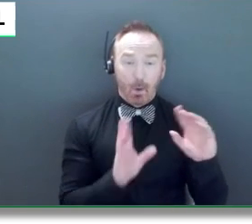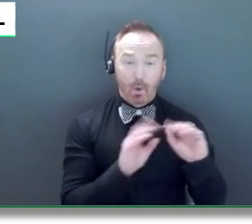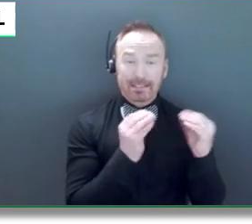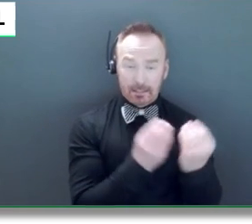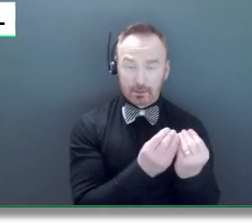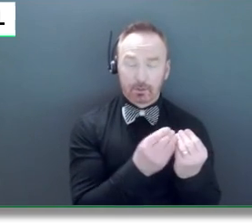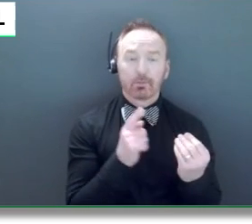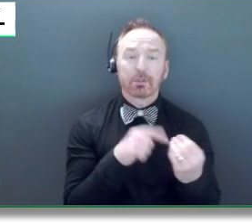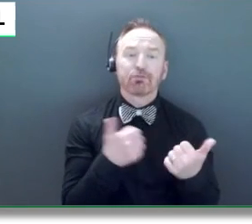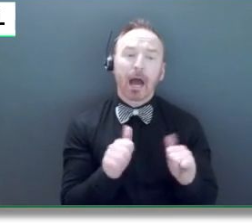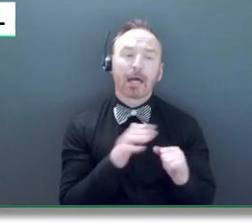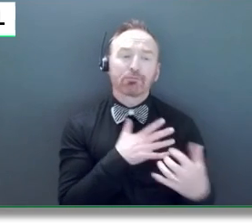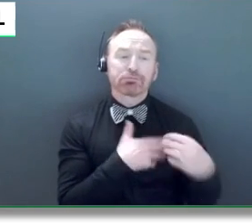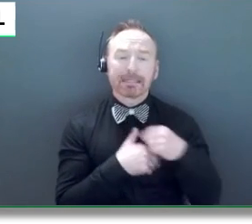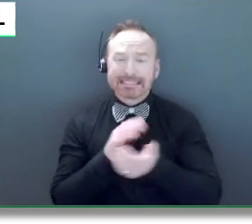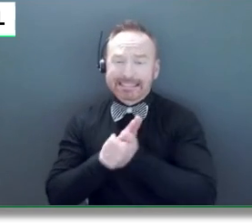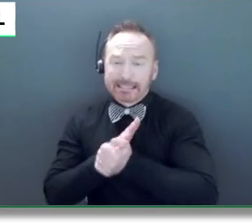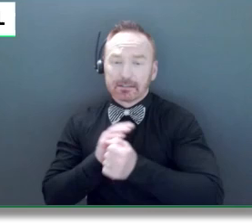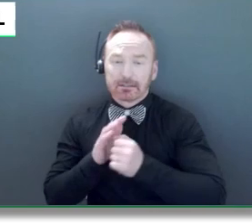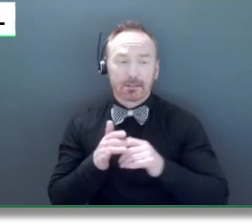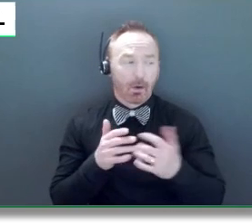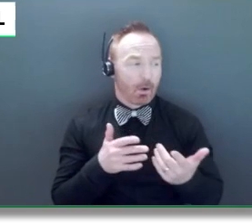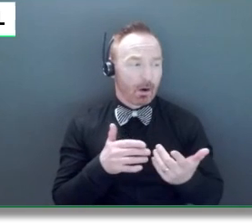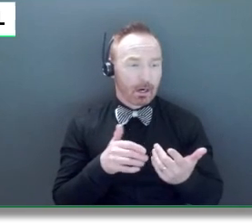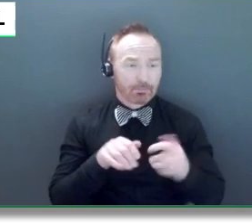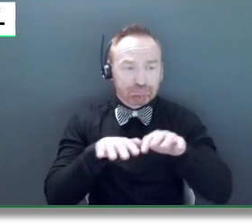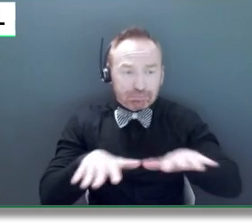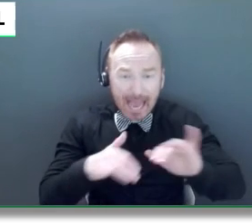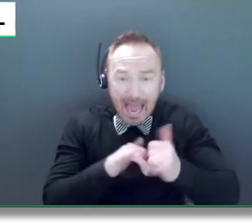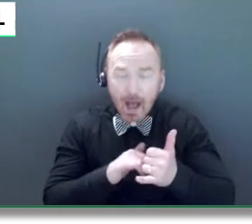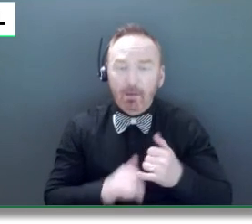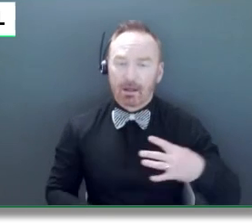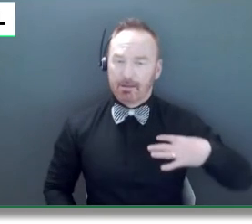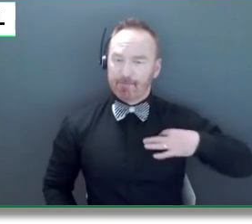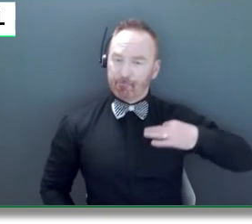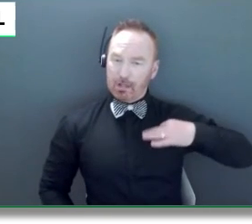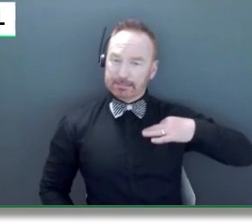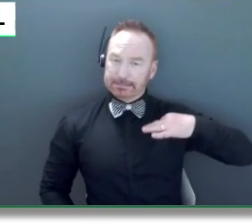that is through volunteerism and so there's many organizations within uh the